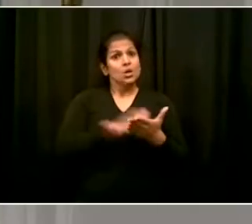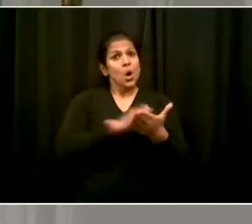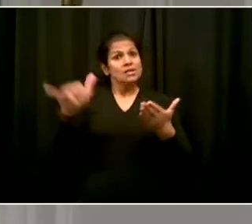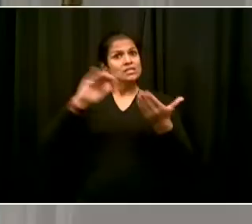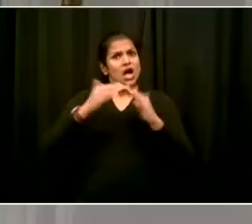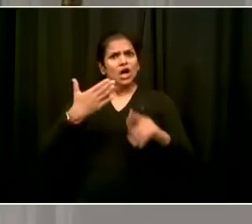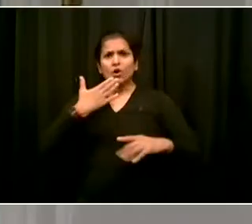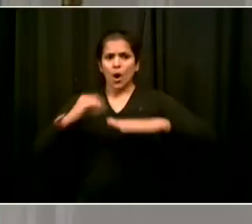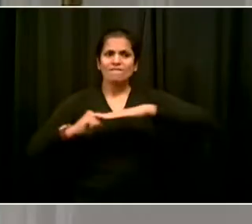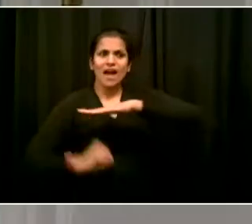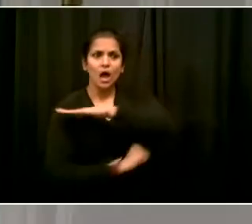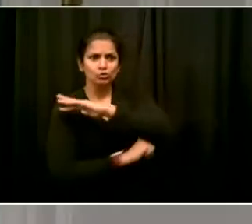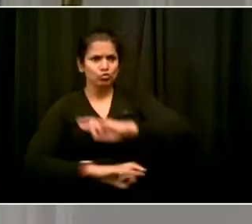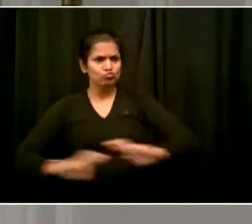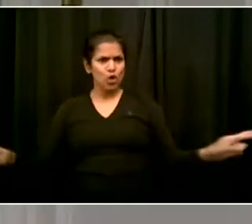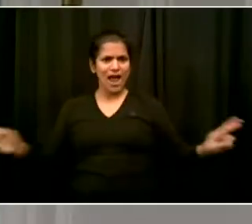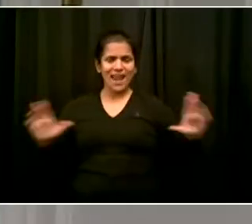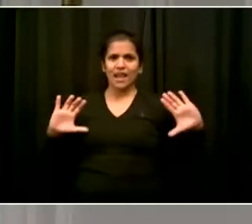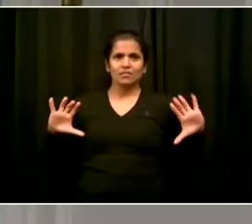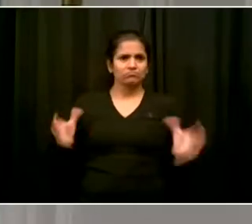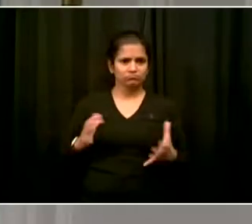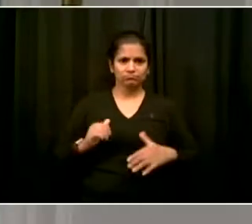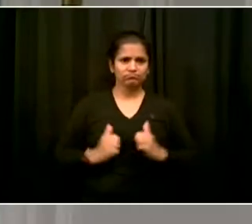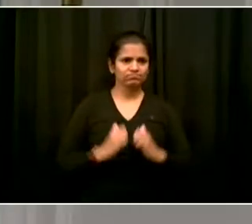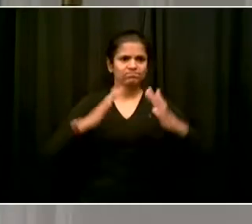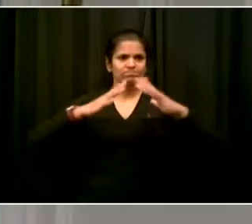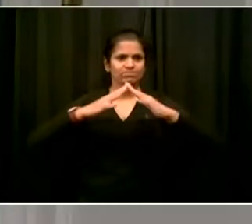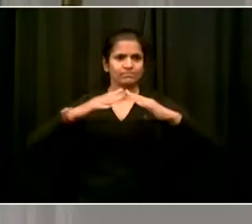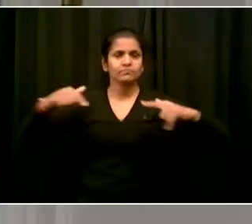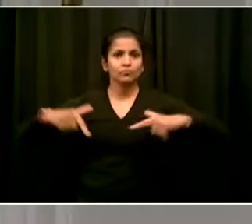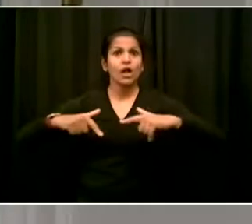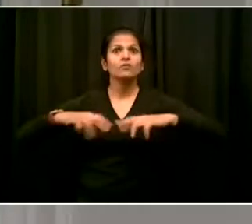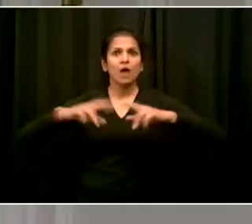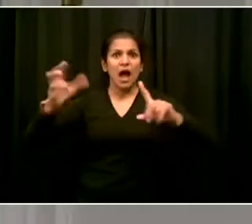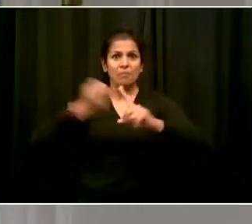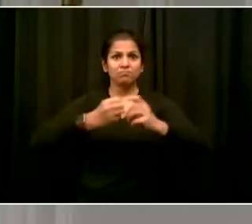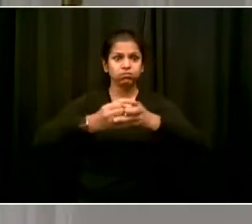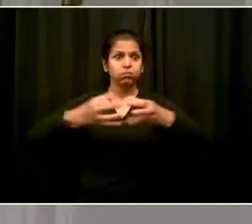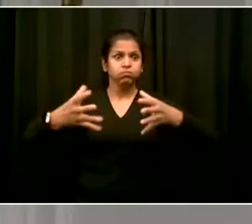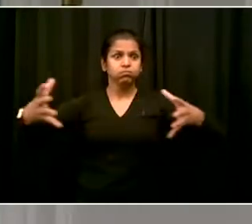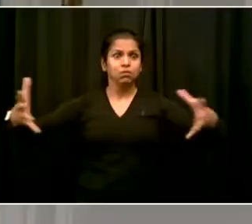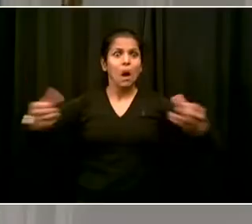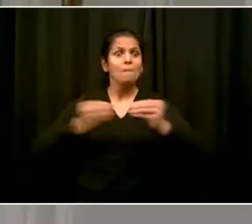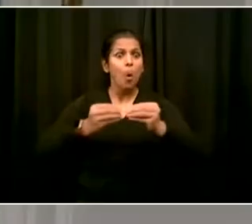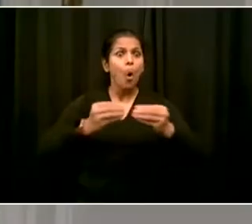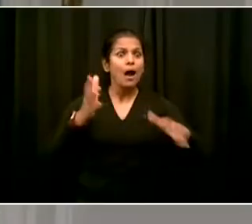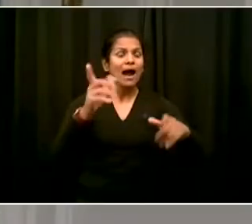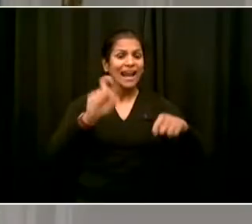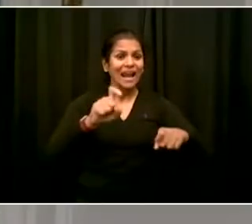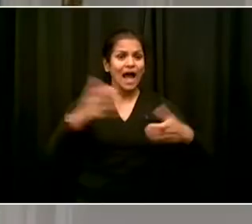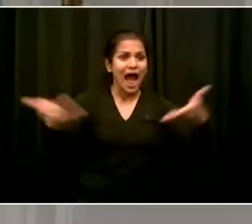DIVERSE ECHO SYSTTEM ALT UPON FOUNDATION OF SSONTRG G GOVERNMENT PUBLIC HEALTH SERVICE.